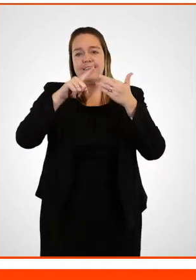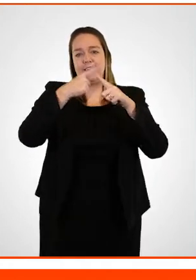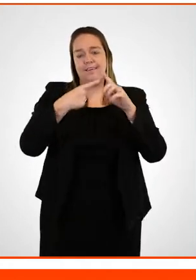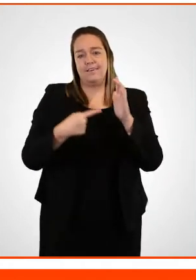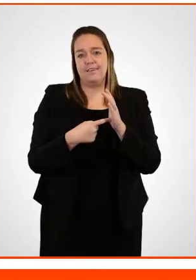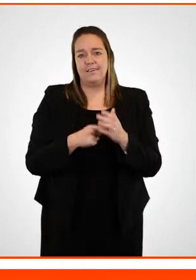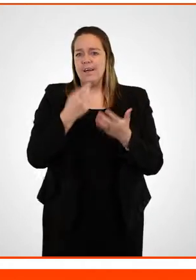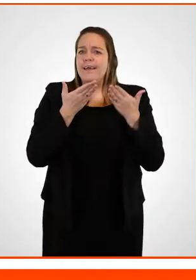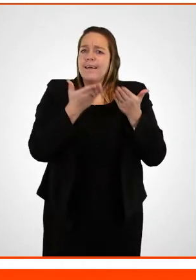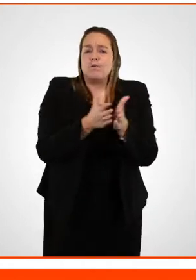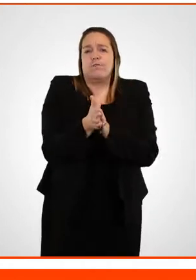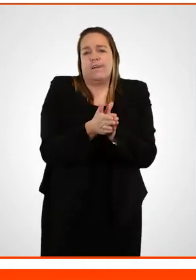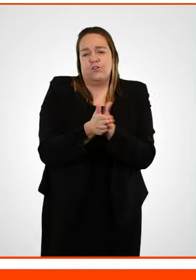It's very motivating.